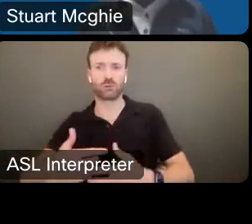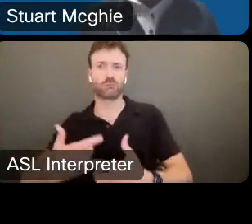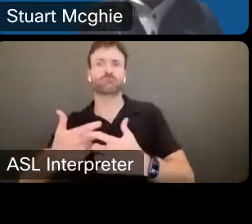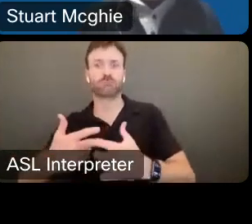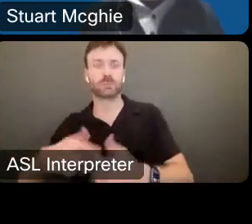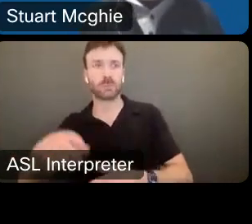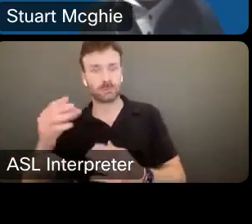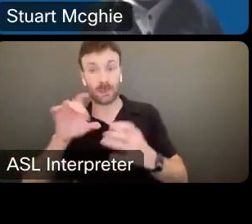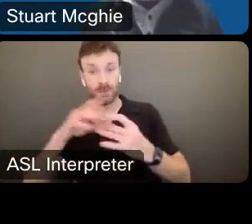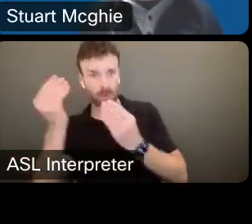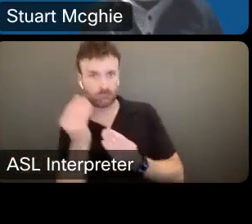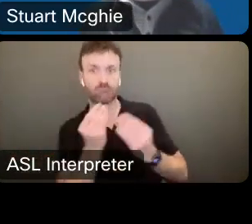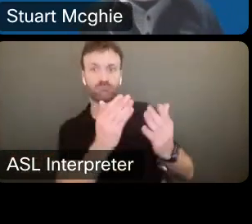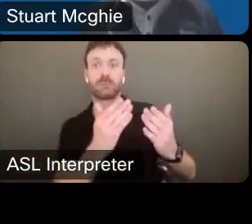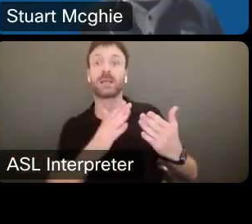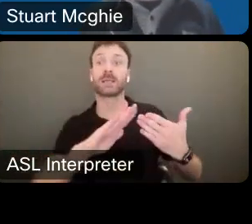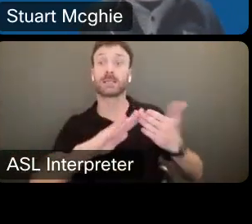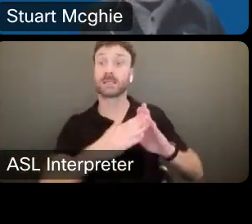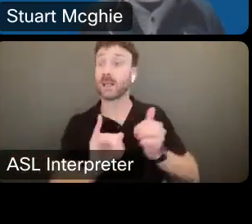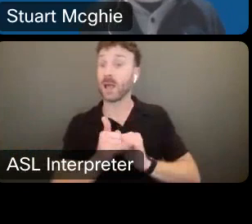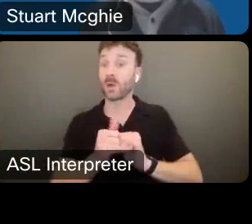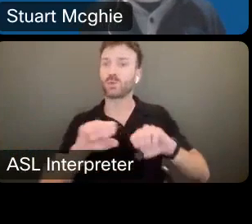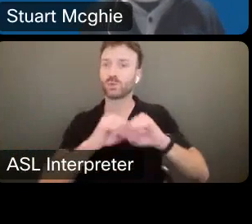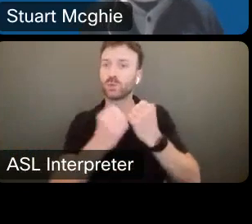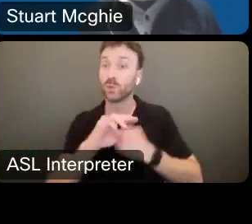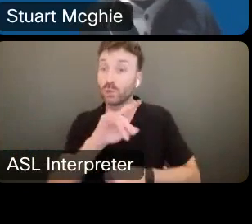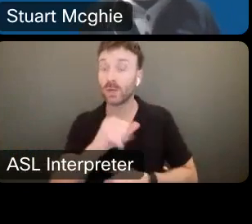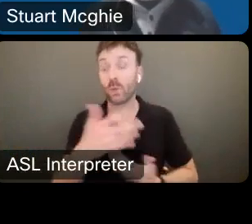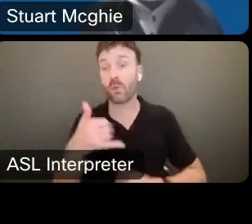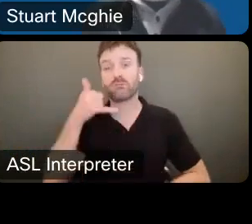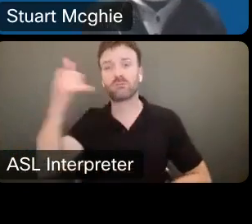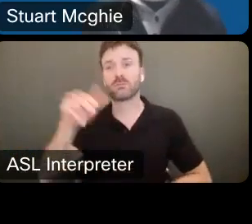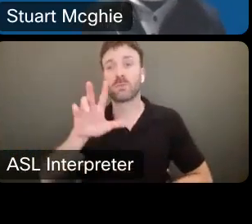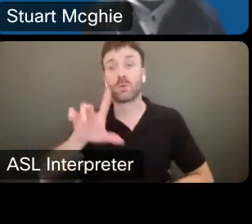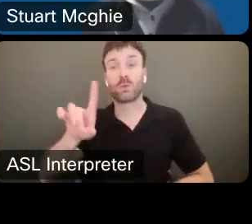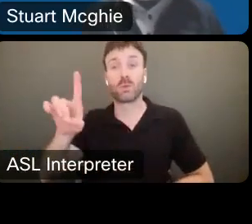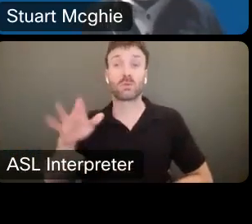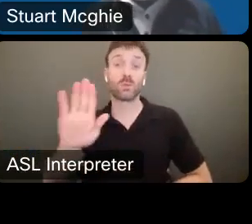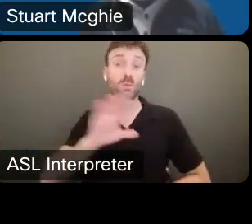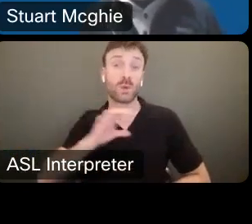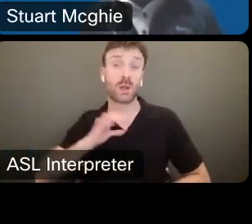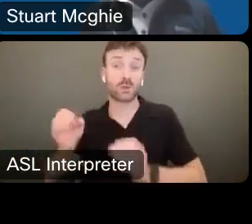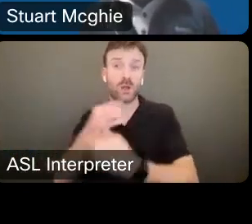the city through social media, through calling 311 directly, through your Councillor's office.